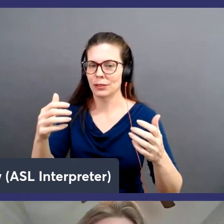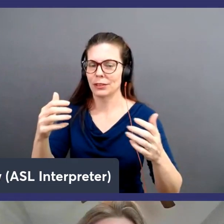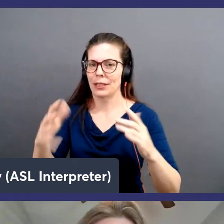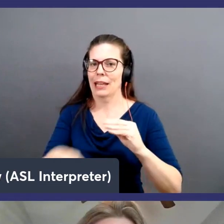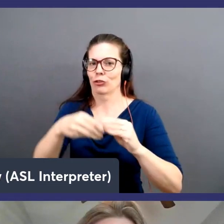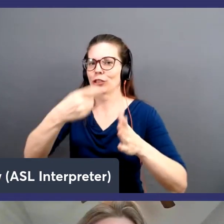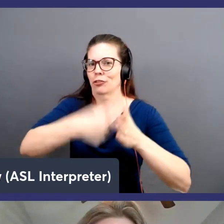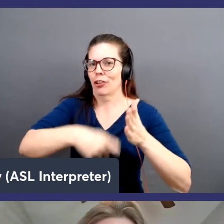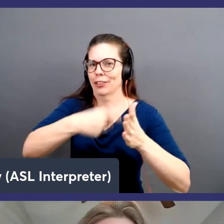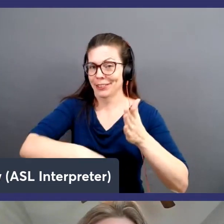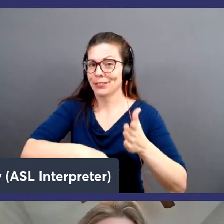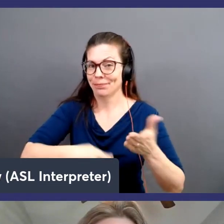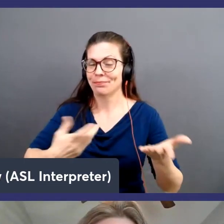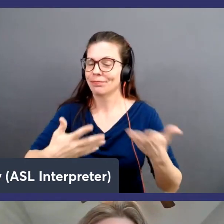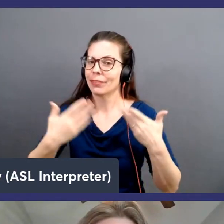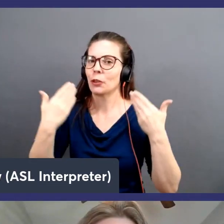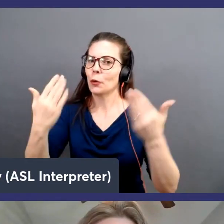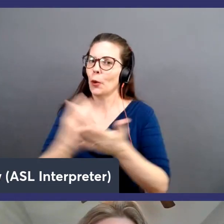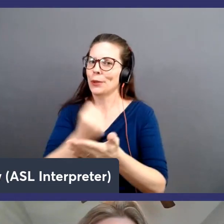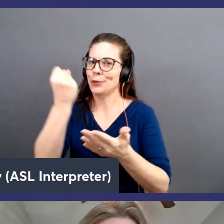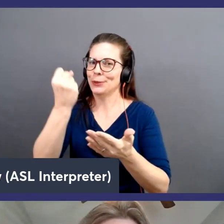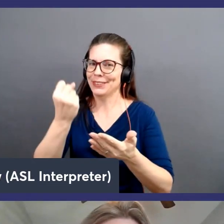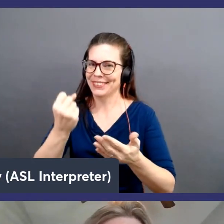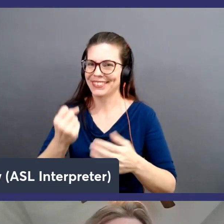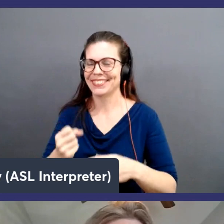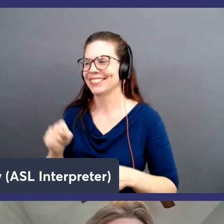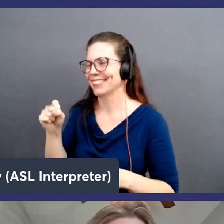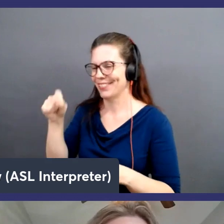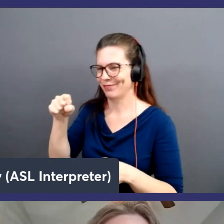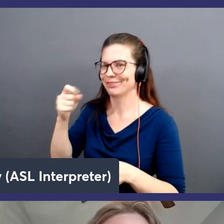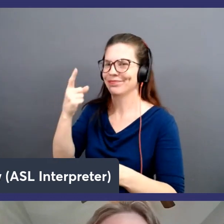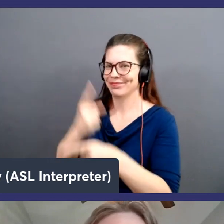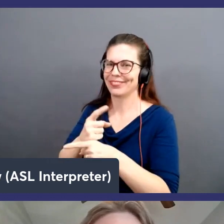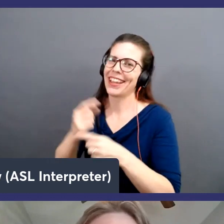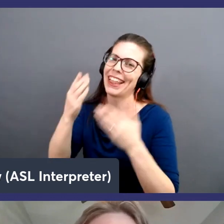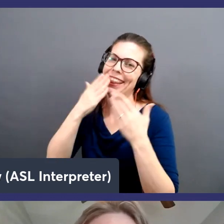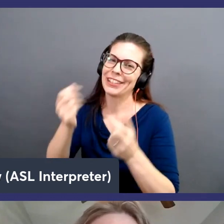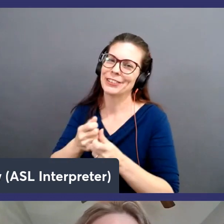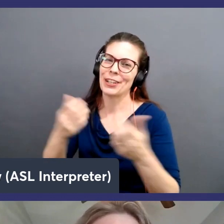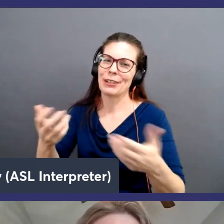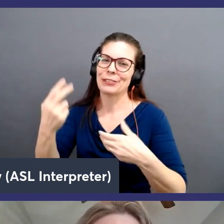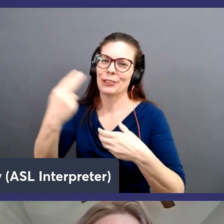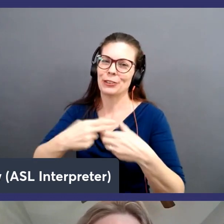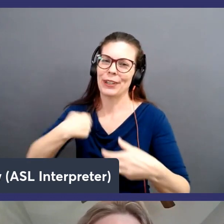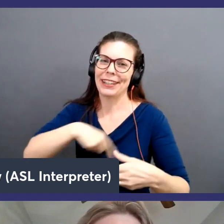So get in there and use it. Absolutely. Well, thank you very much for joining us today, Alan.